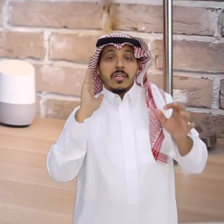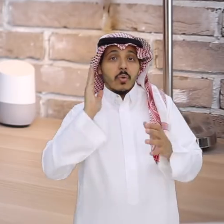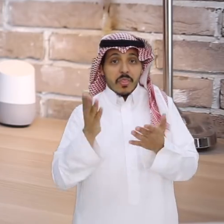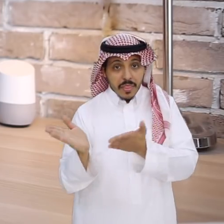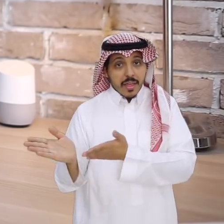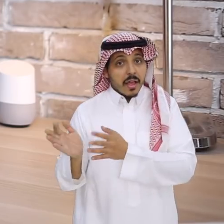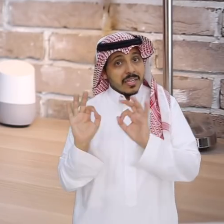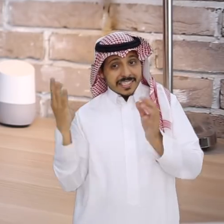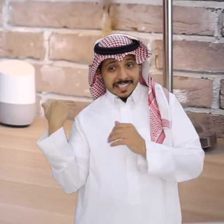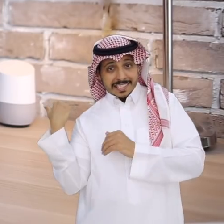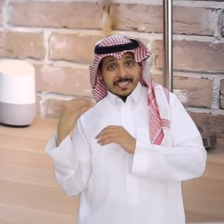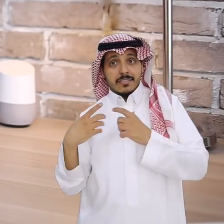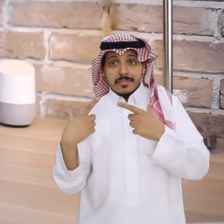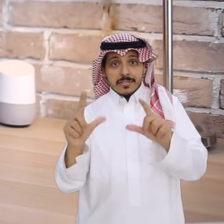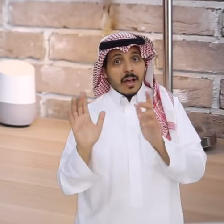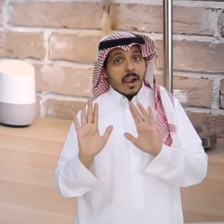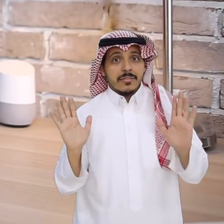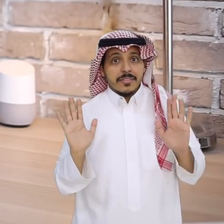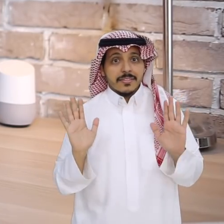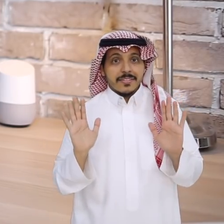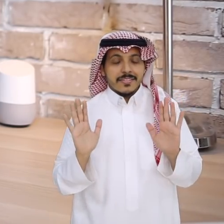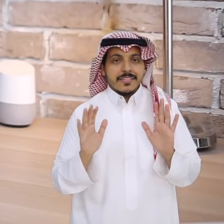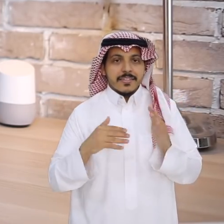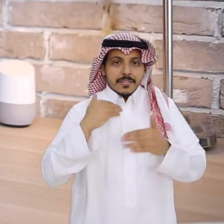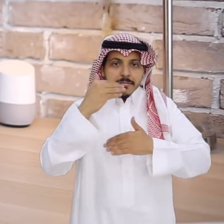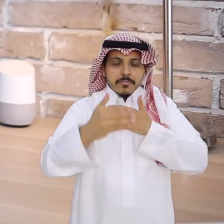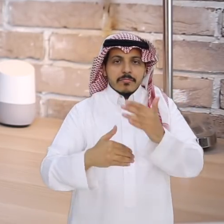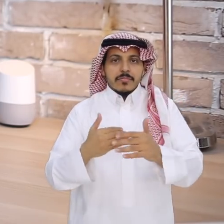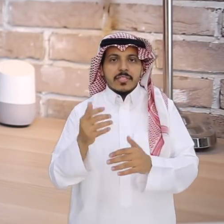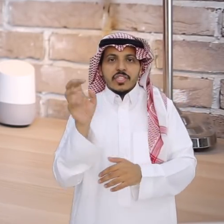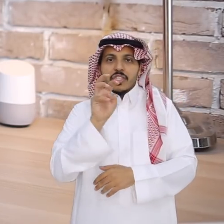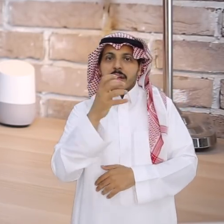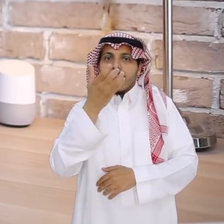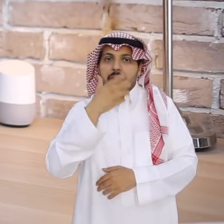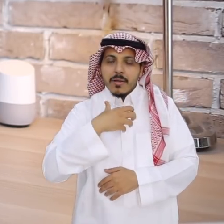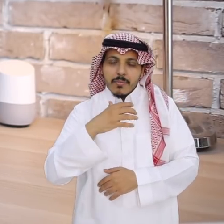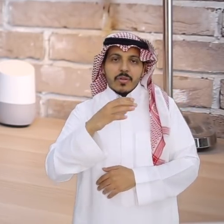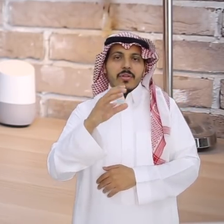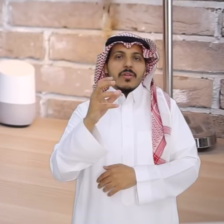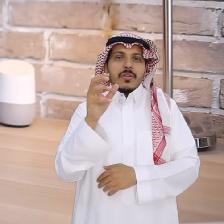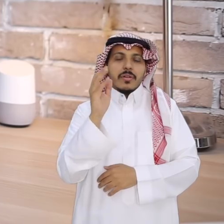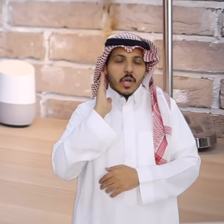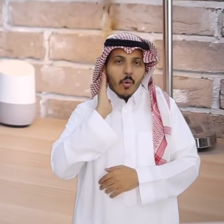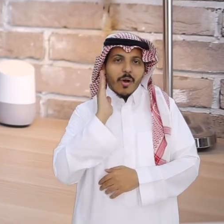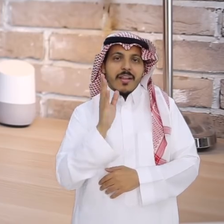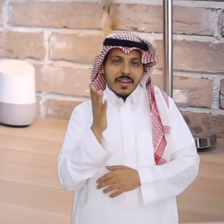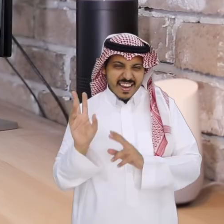The X version will be revolutionary, the same with Apple and their iPhone X.